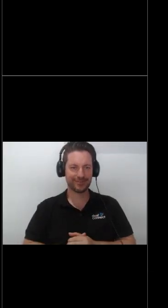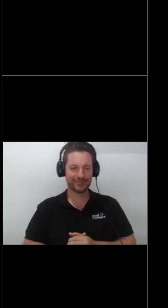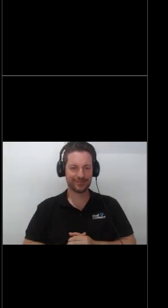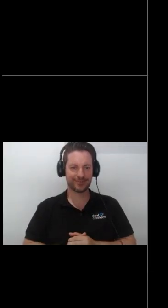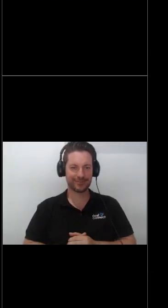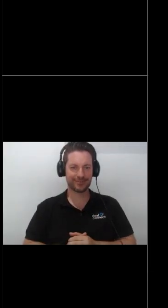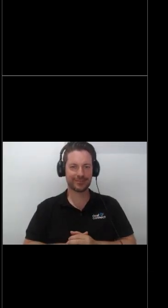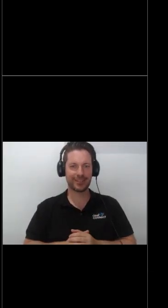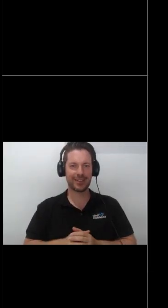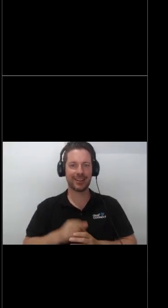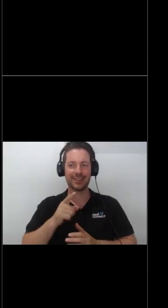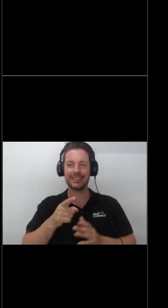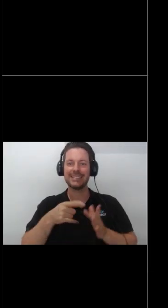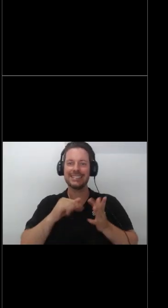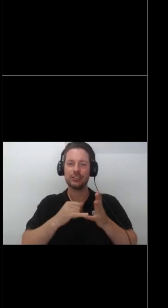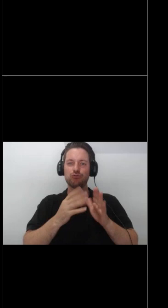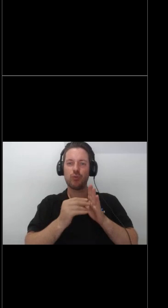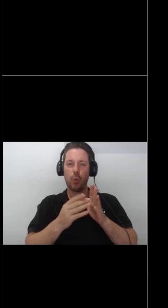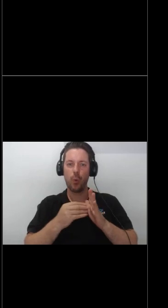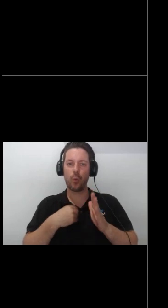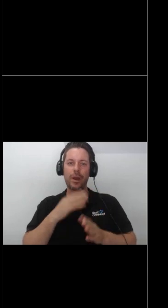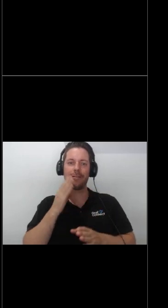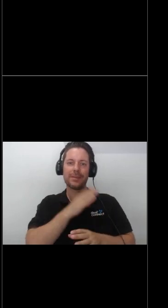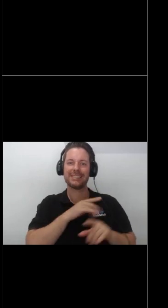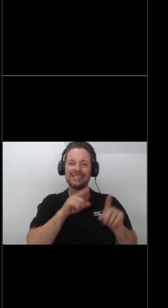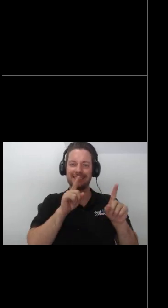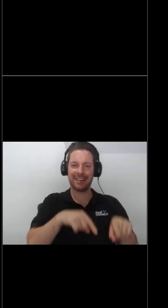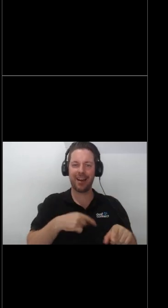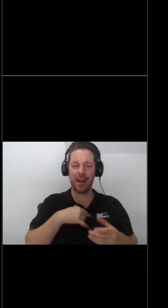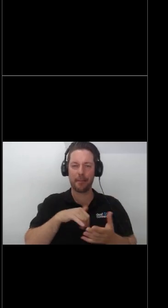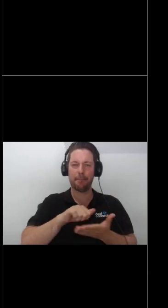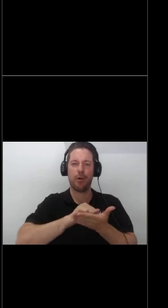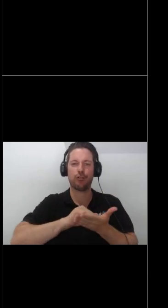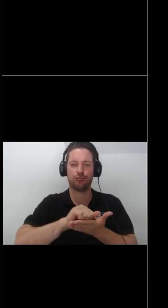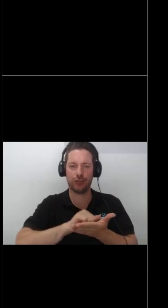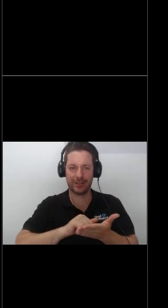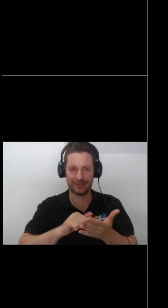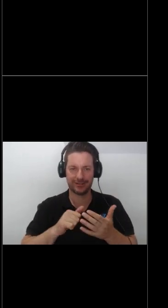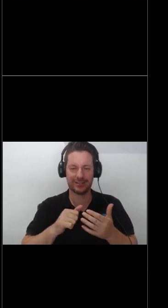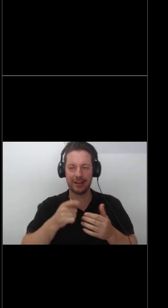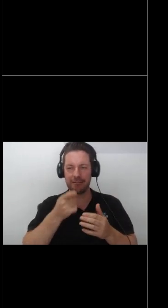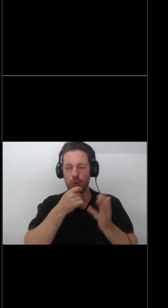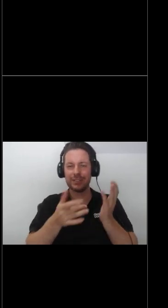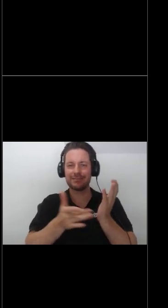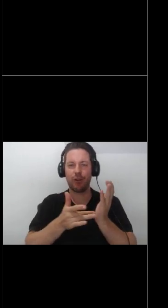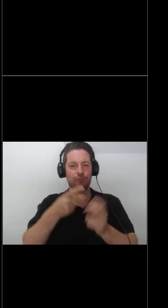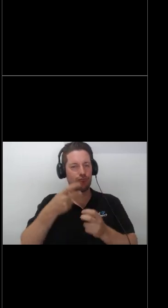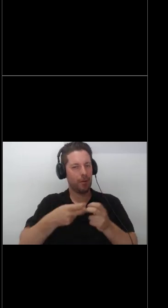If we have missed the start of the webinar, I do apologize. We have been having some technical issues today.